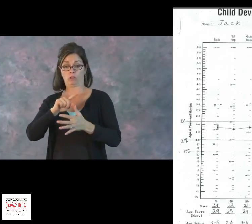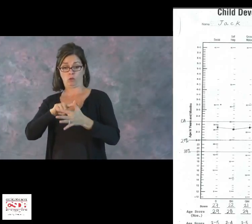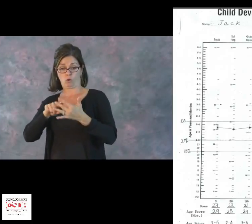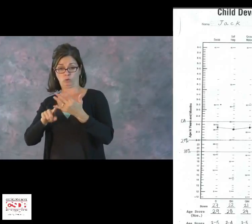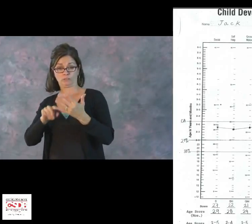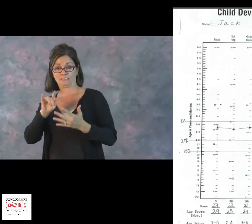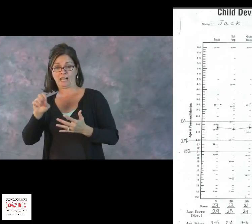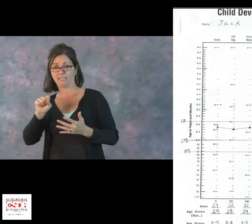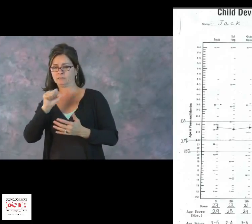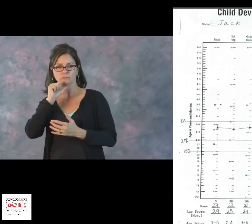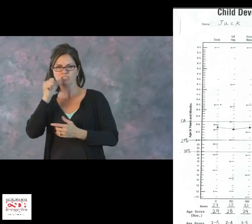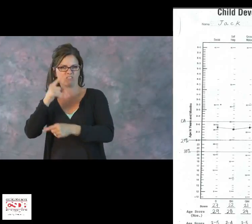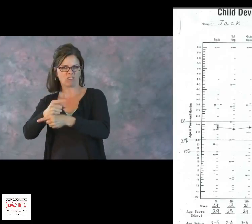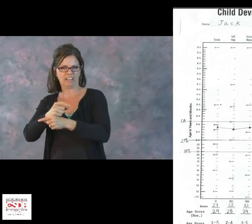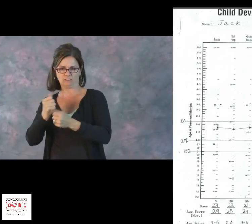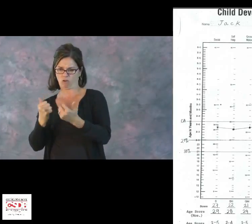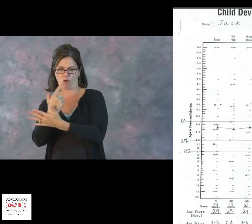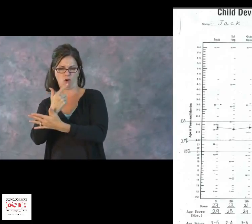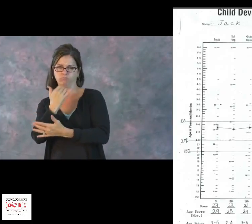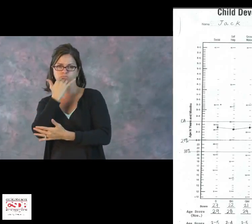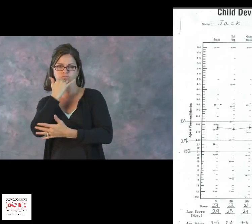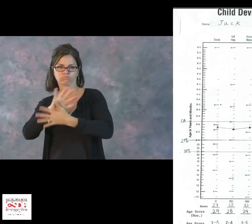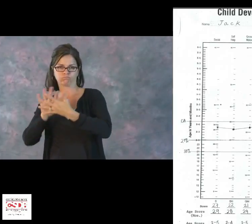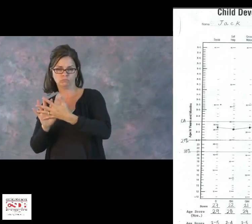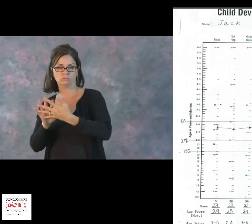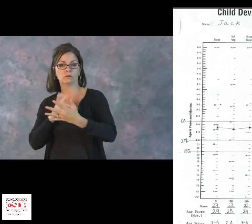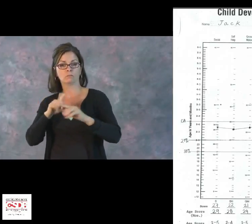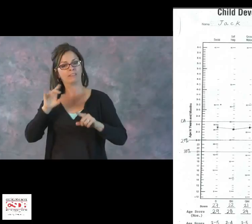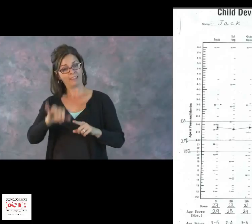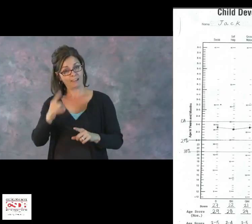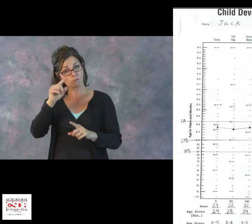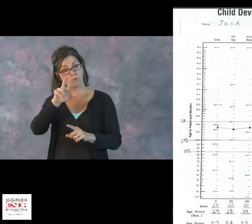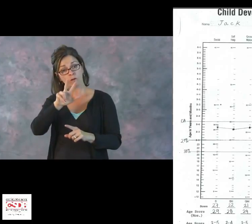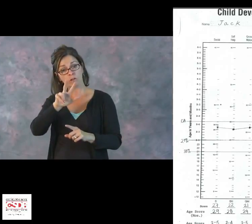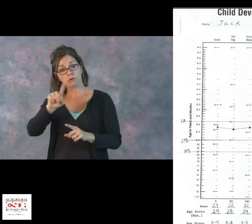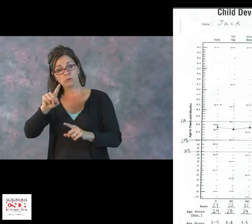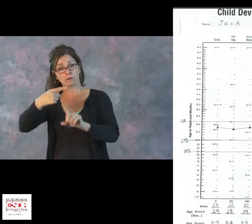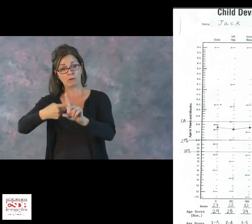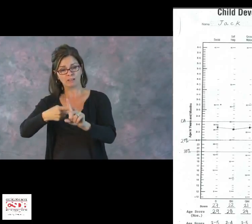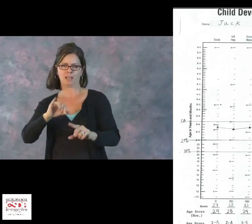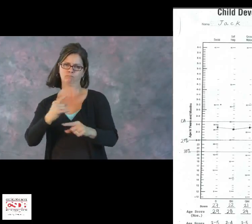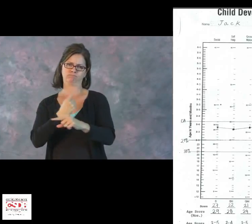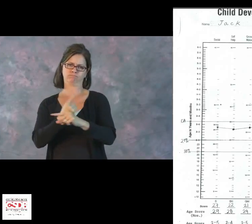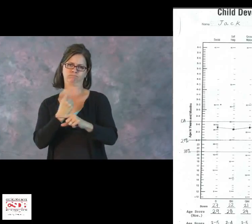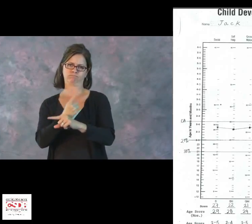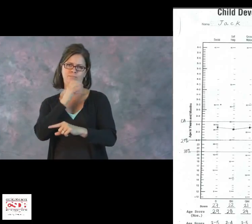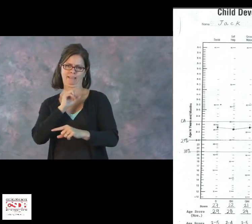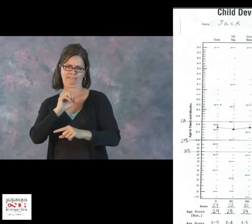but that is considered to be typical for his age, because we see the dot falls right at the edge